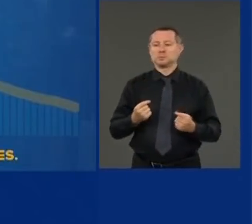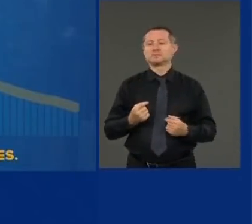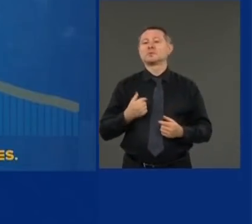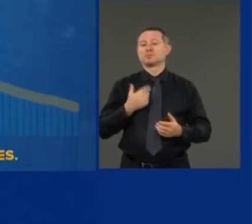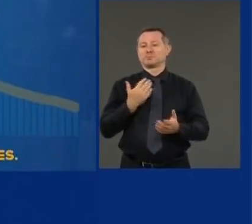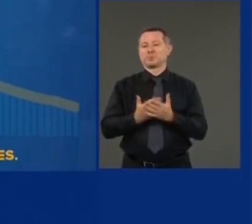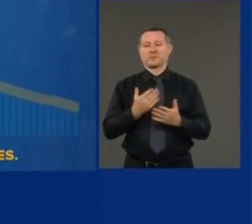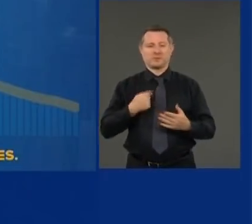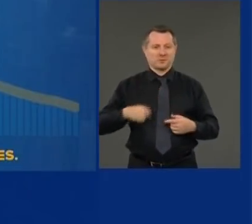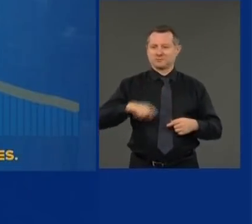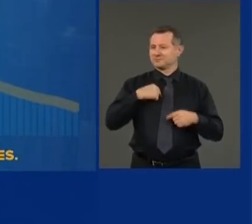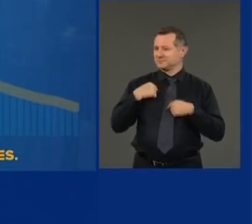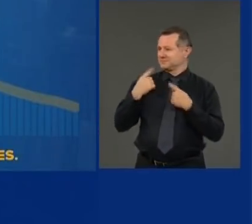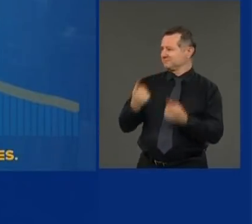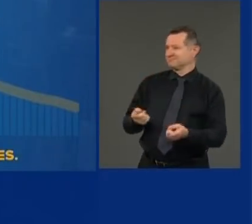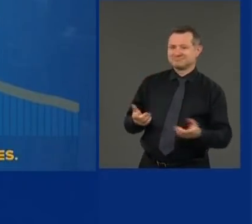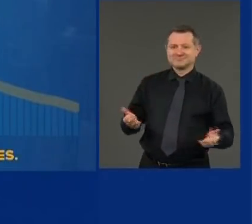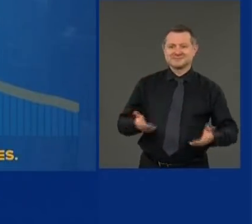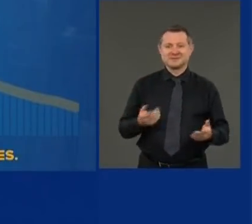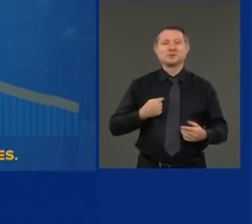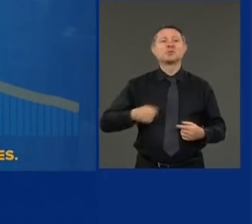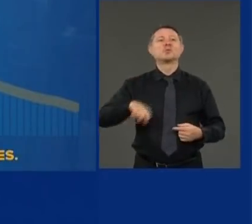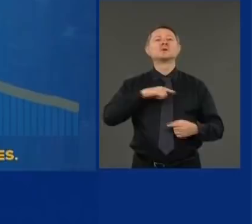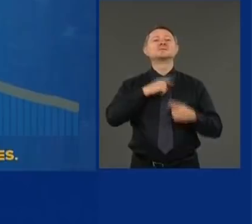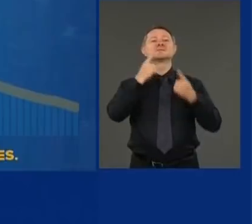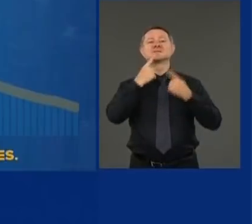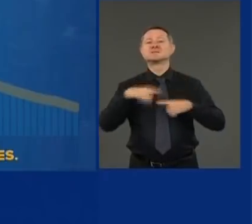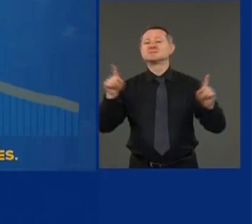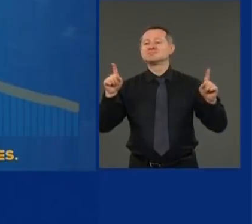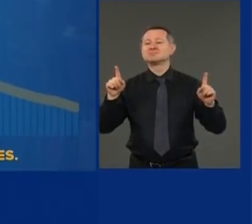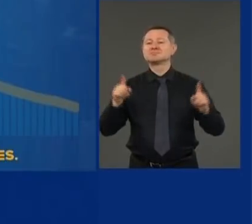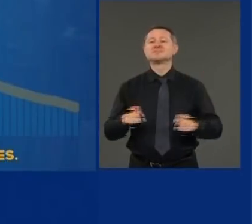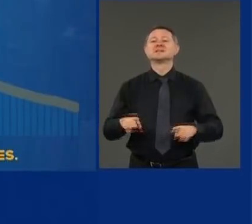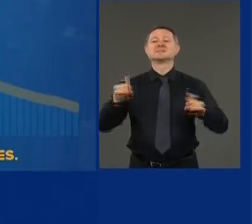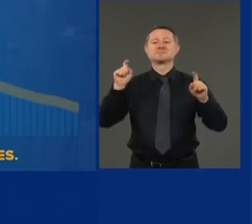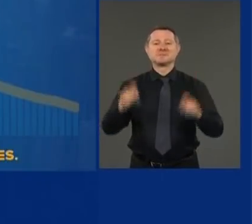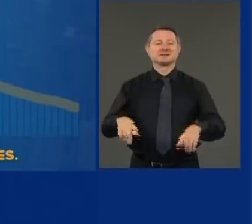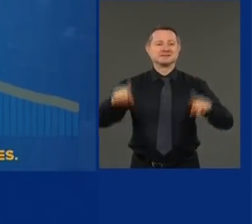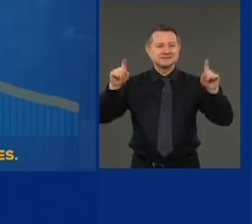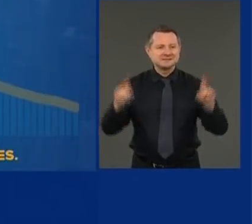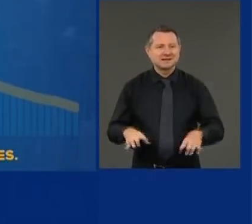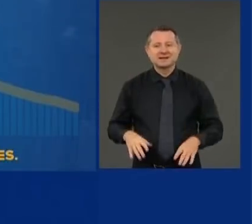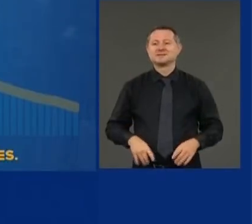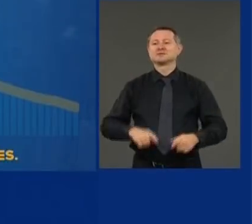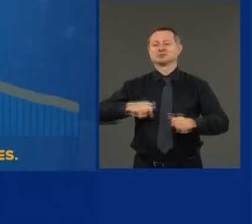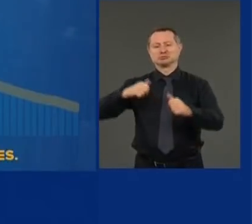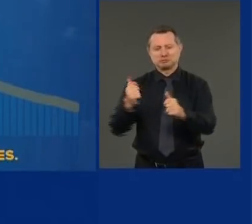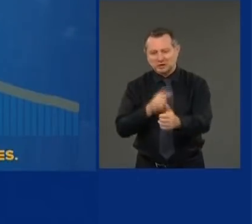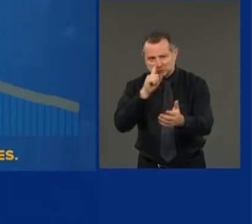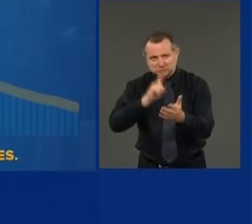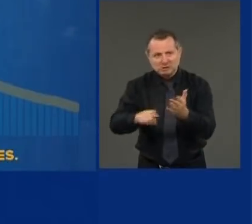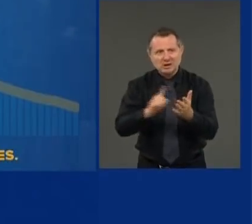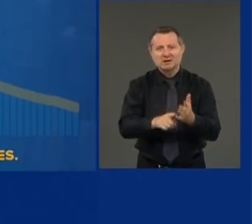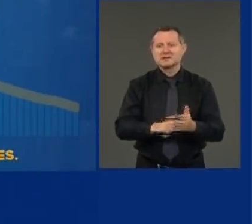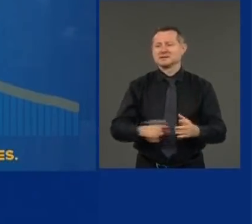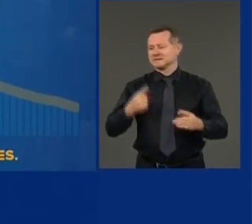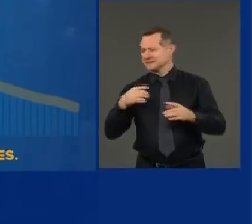INCREASE. WE KNOW WHAT HAS TO BE DONE BECAUSE WE LIVED IT HERE AND WE DID IT HERE.